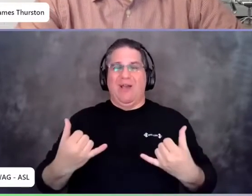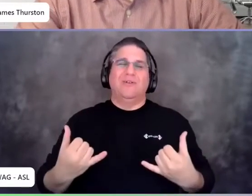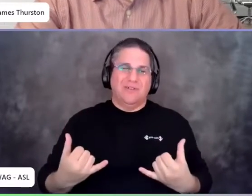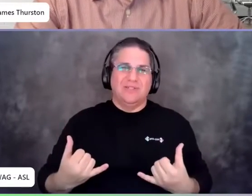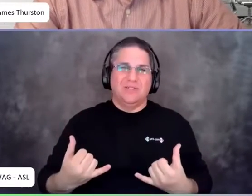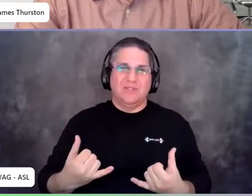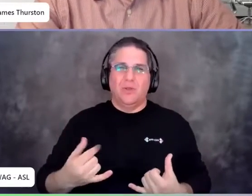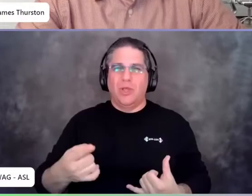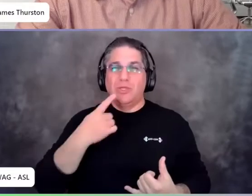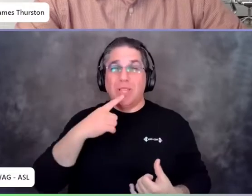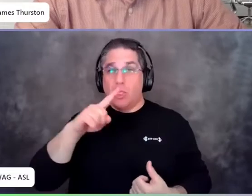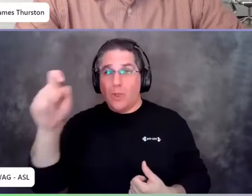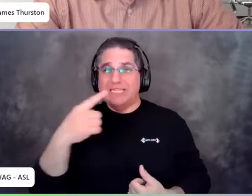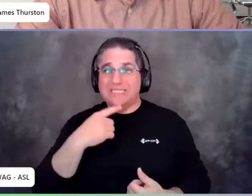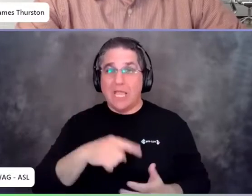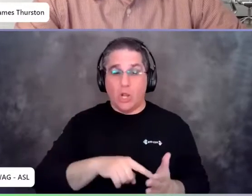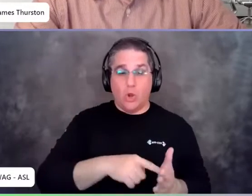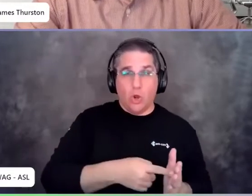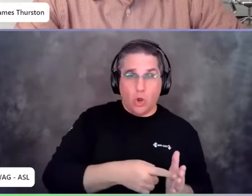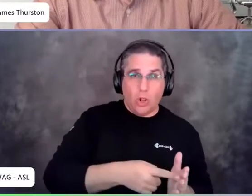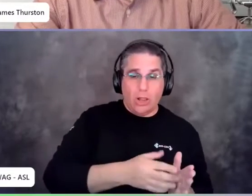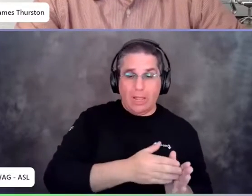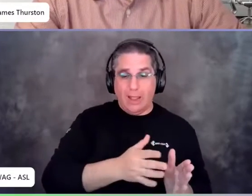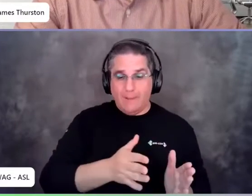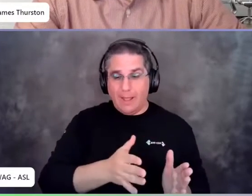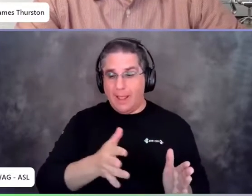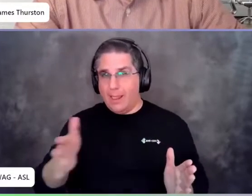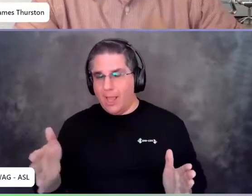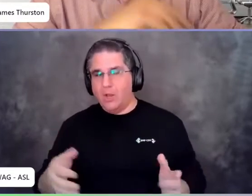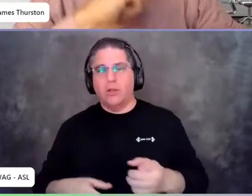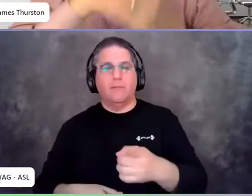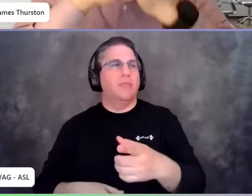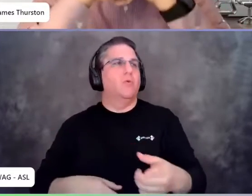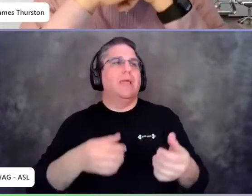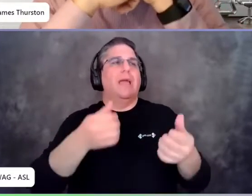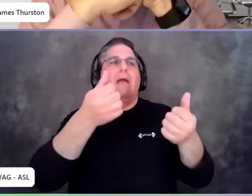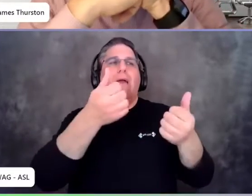maturity model? There you go come and there's the answer now. Early, when they're